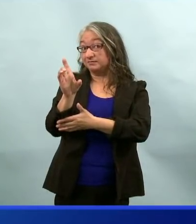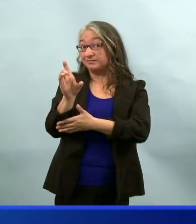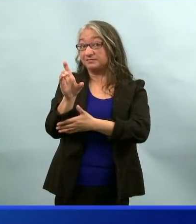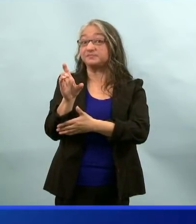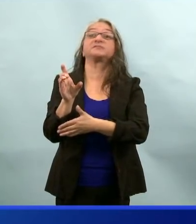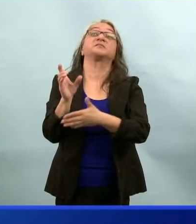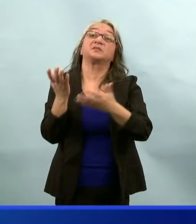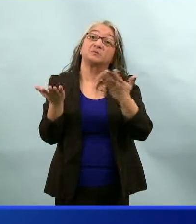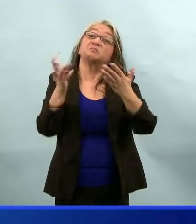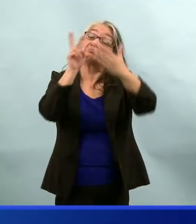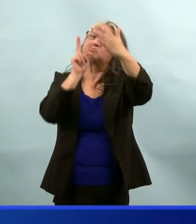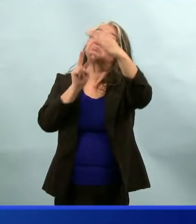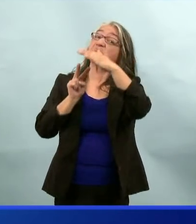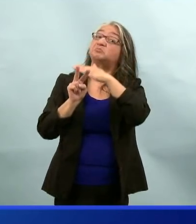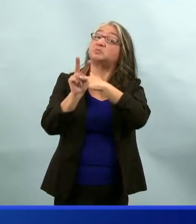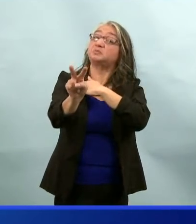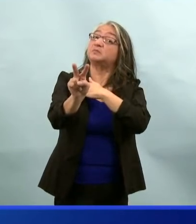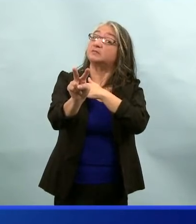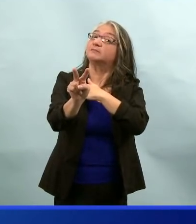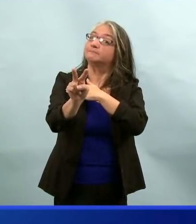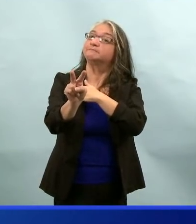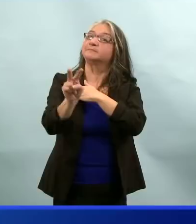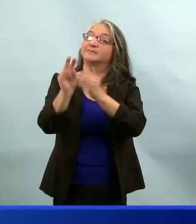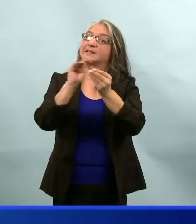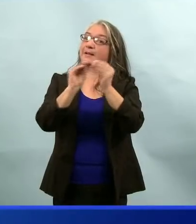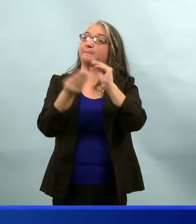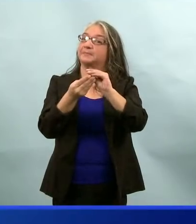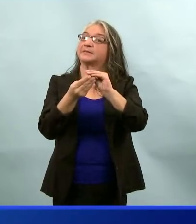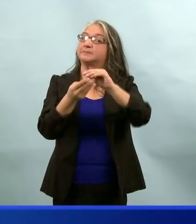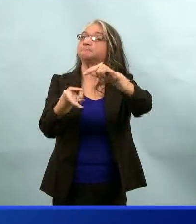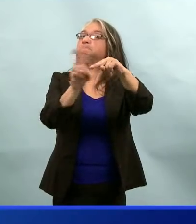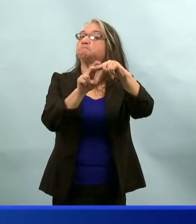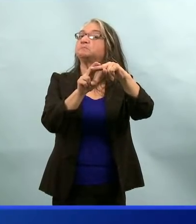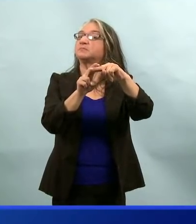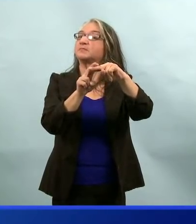plateauing right now what happens in the future is still a difficult question to answer but i